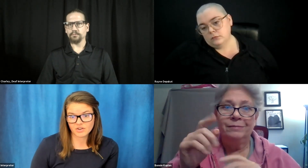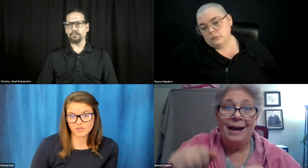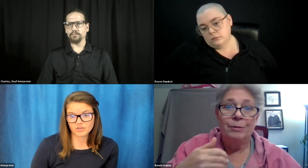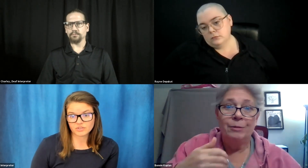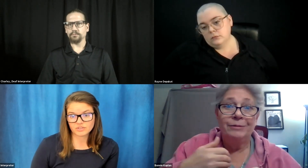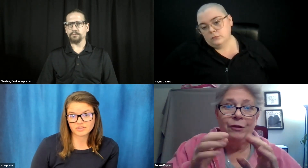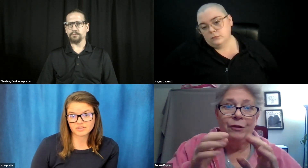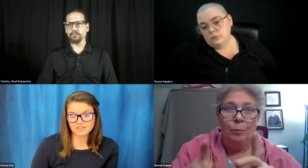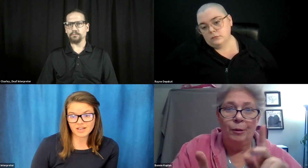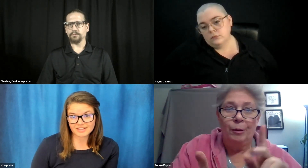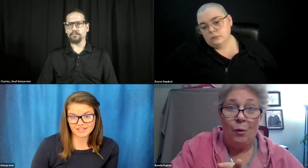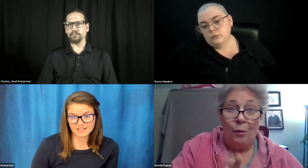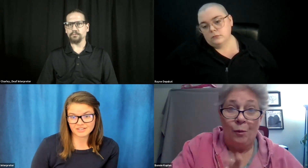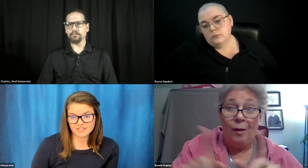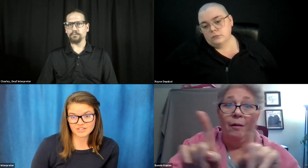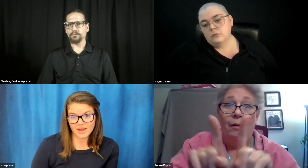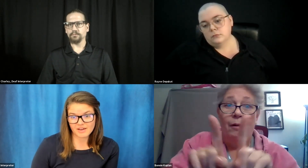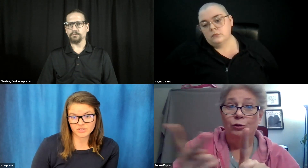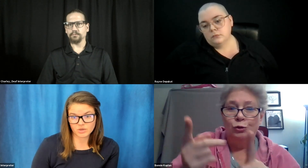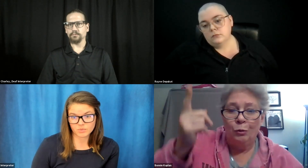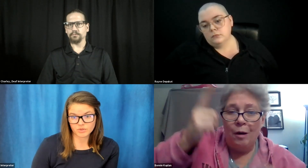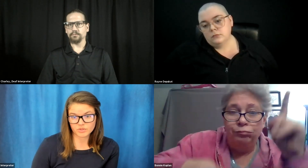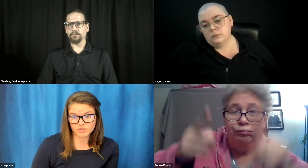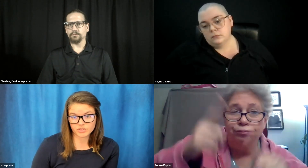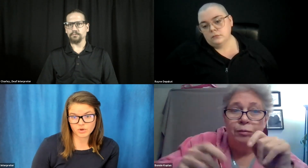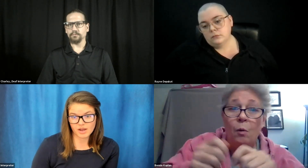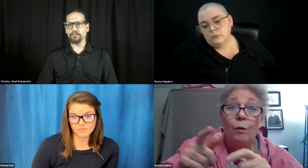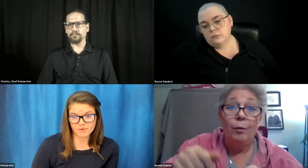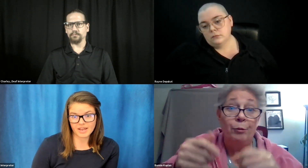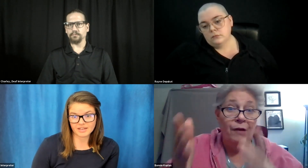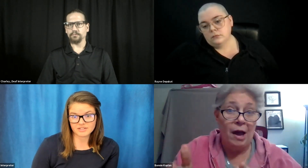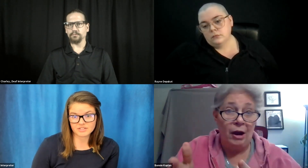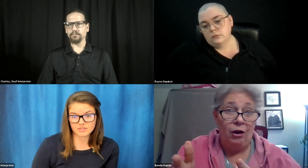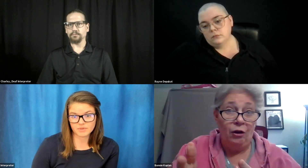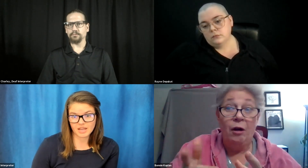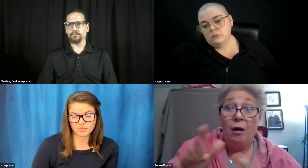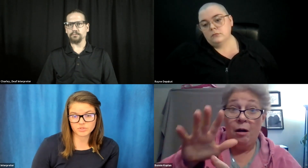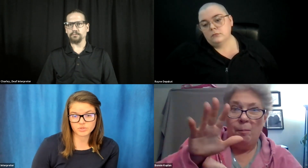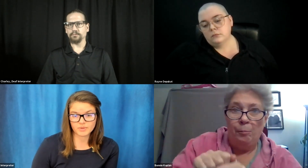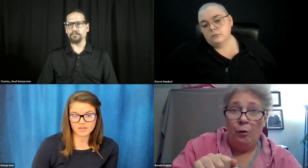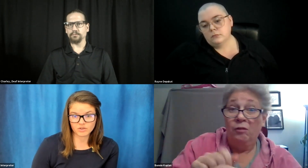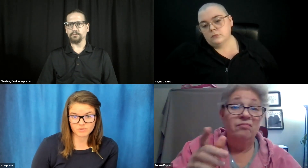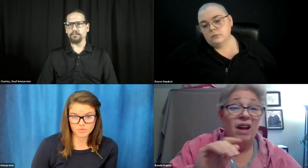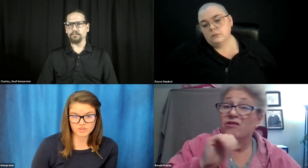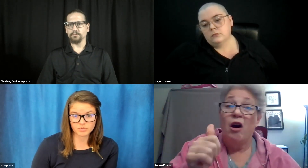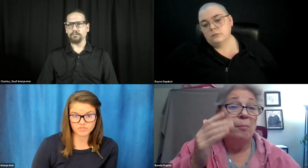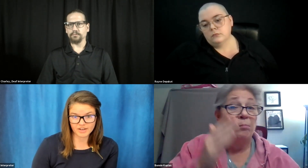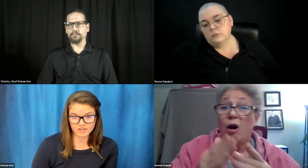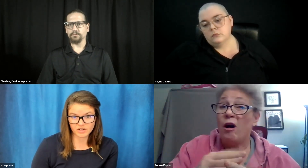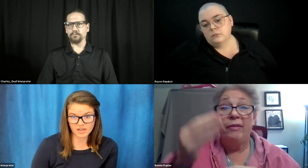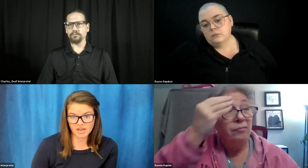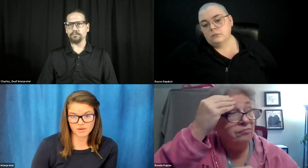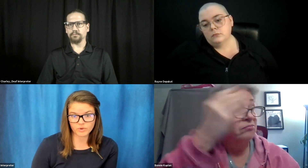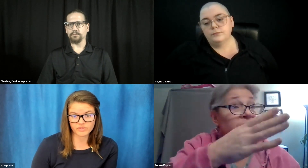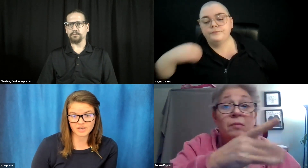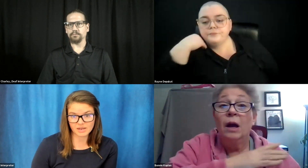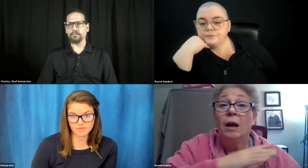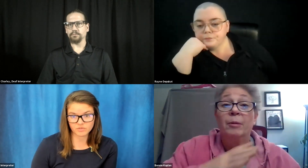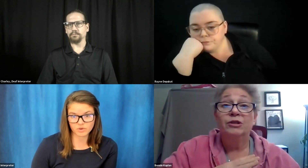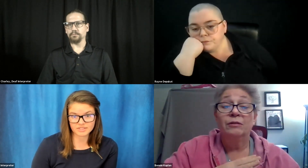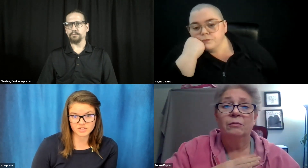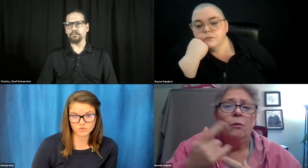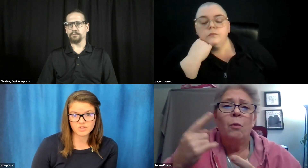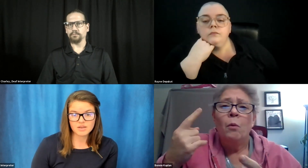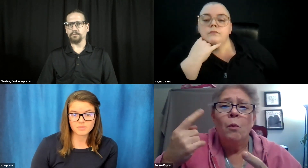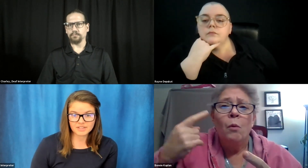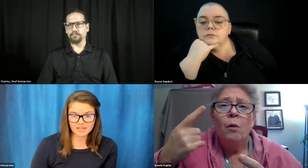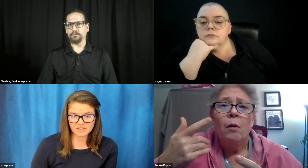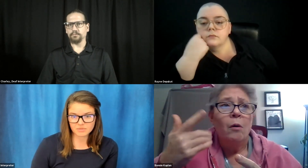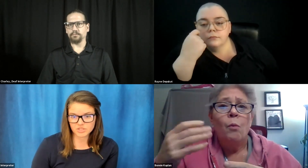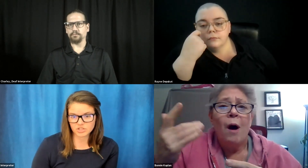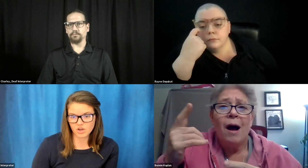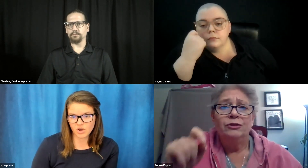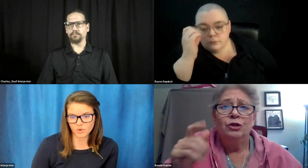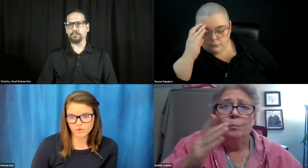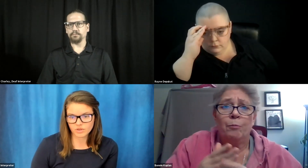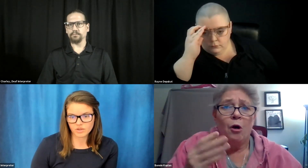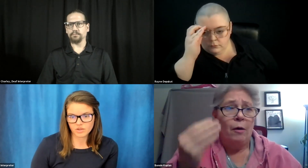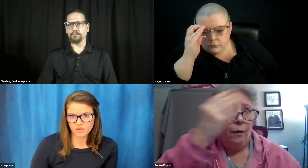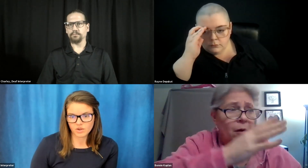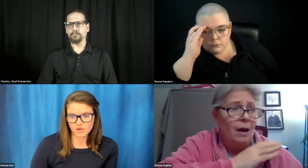You're lucky to have an interpreter show up and to be able to be an agreement with the provider, with timing for schedule, but letting the commission know.